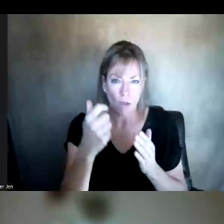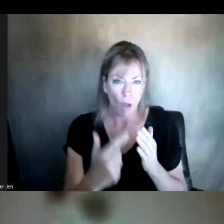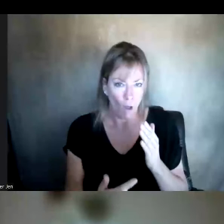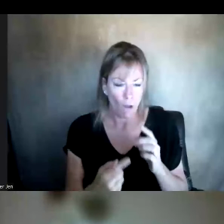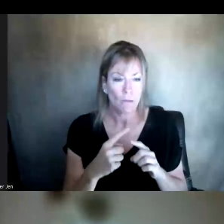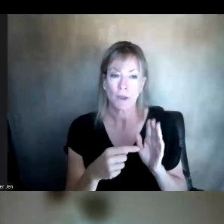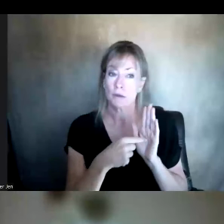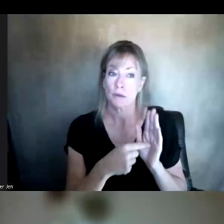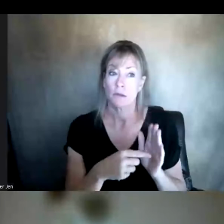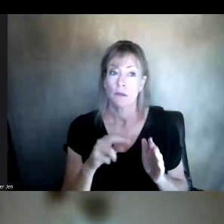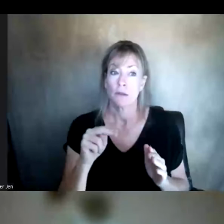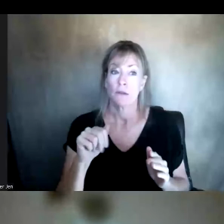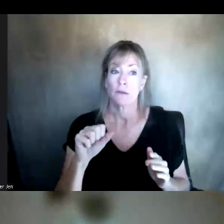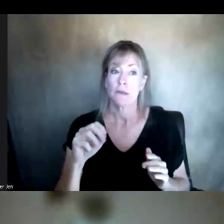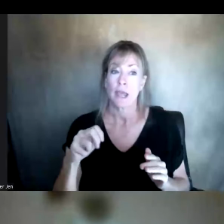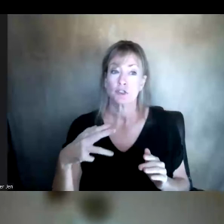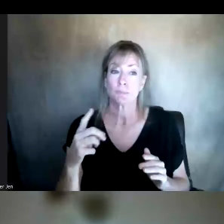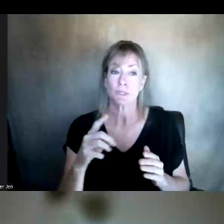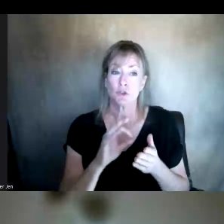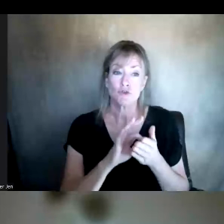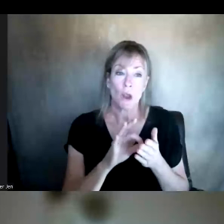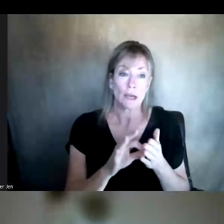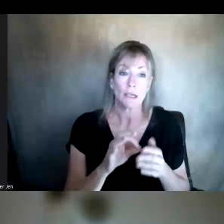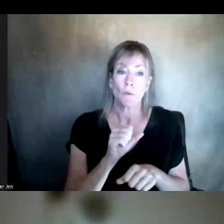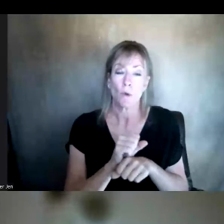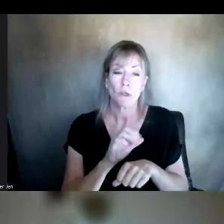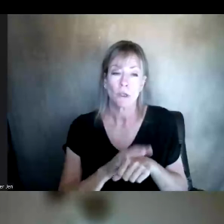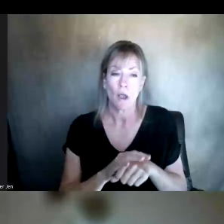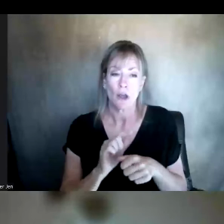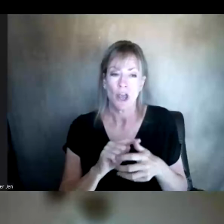OUT THAT WE ARE TRACKING AND WORKING ON A COUPLE OF CRISIS